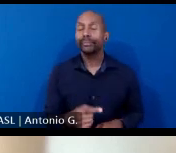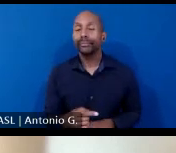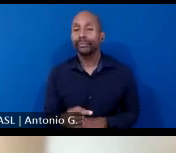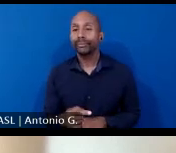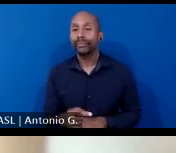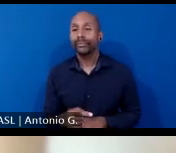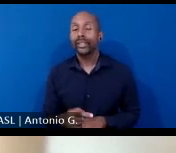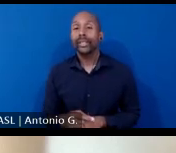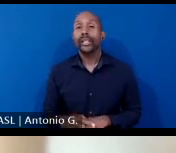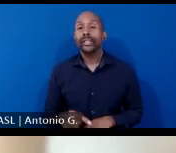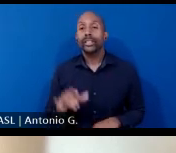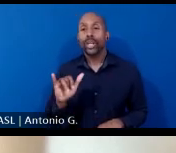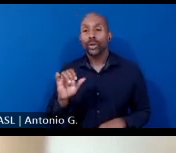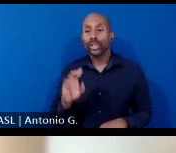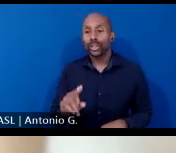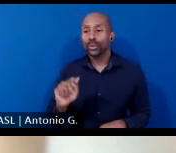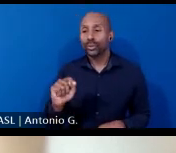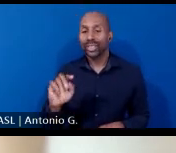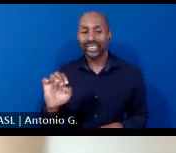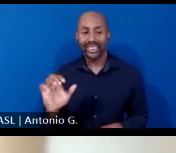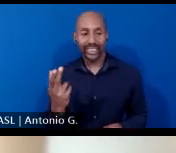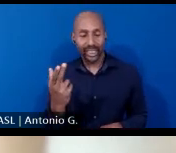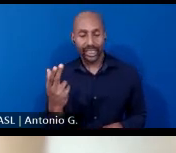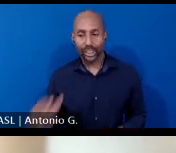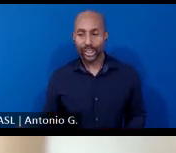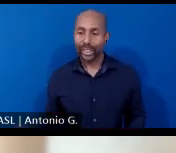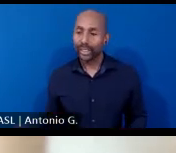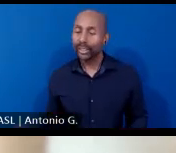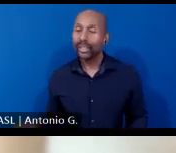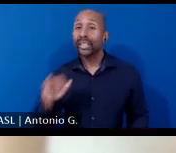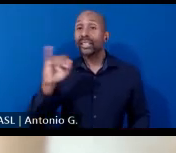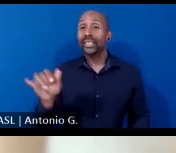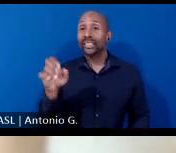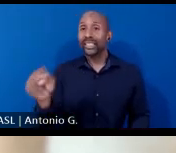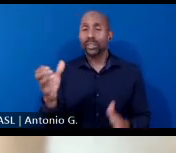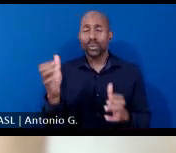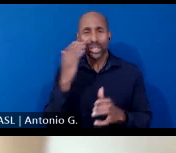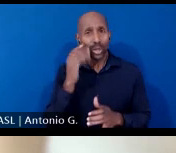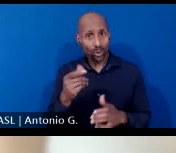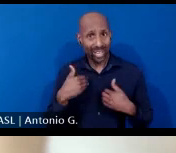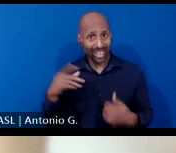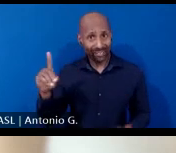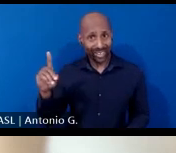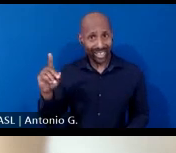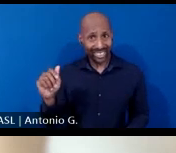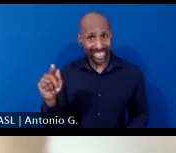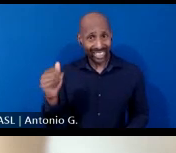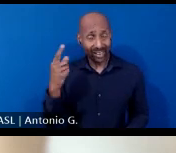So Jason asked for you teach. Do you have data on reasons why AU teach participant elected not